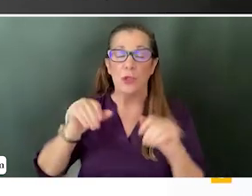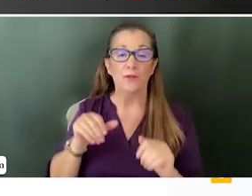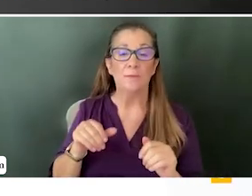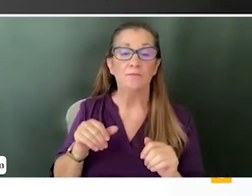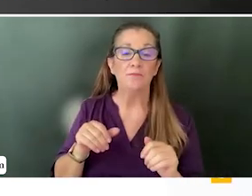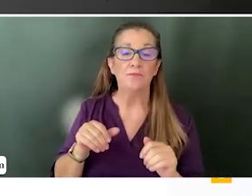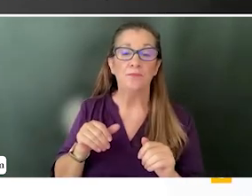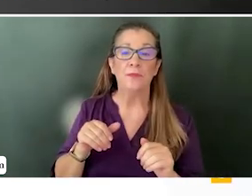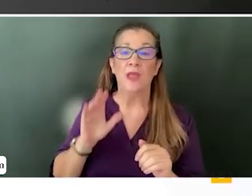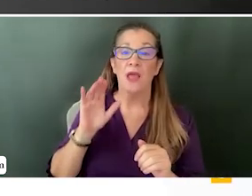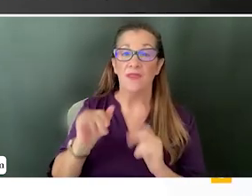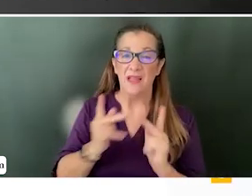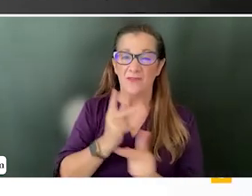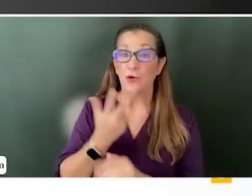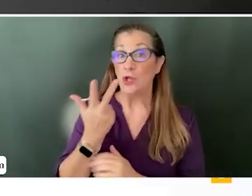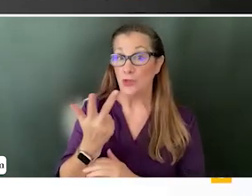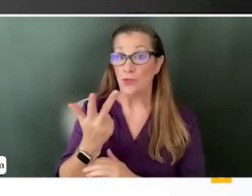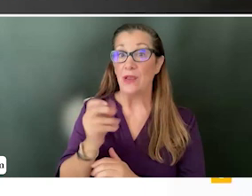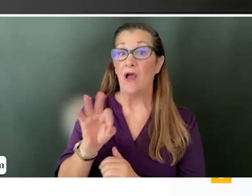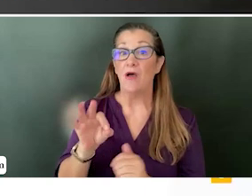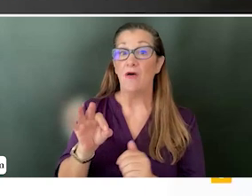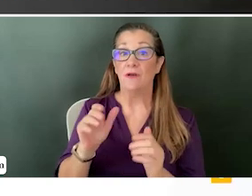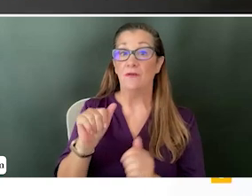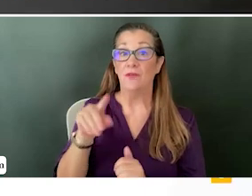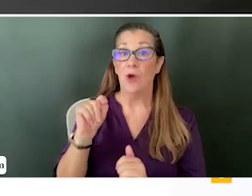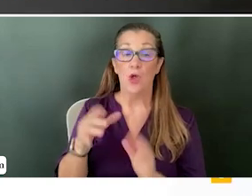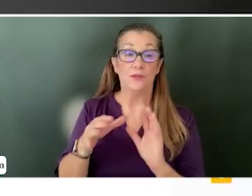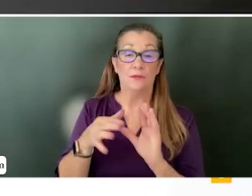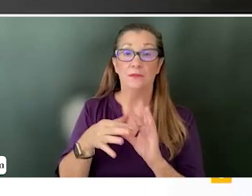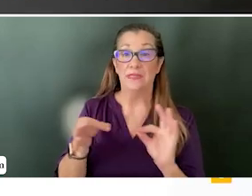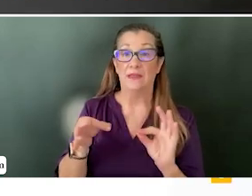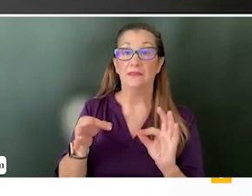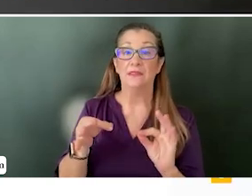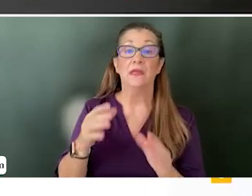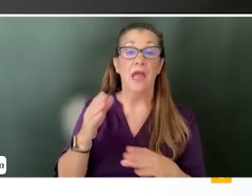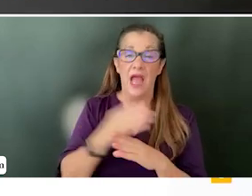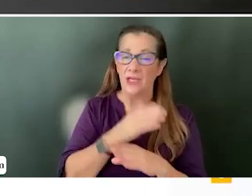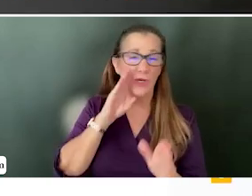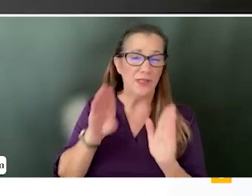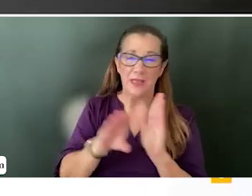This is version three of this alt text. I have shared this image on multiple occasions.